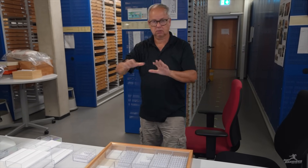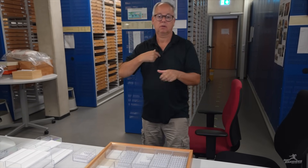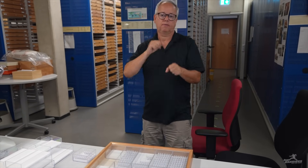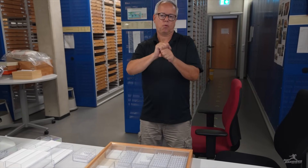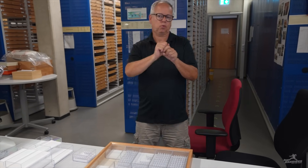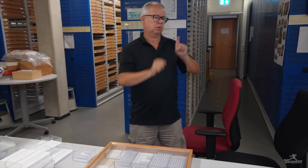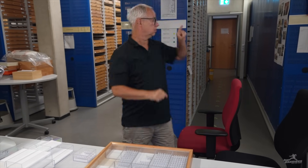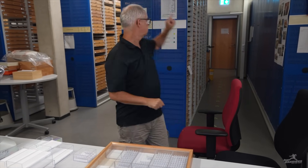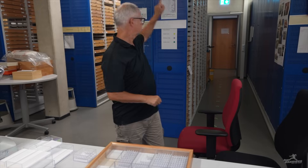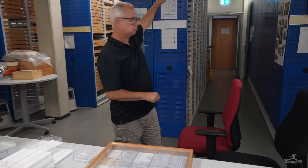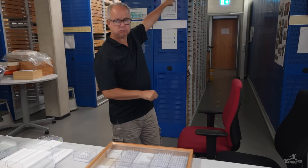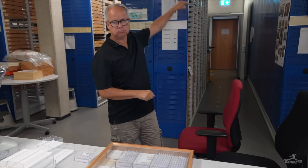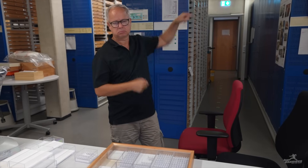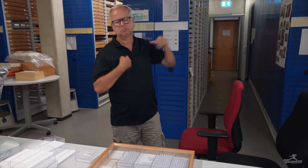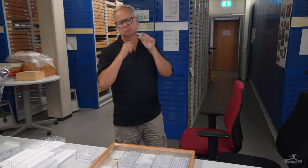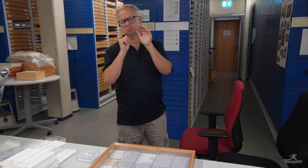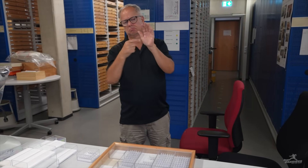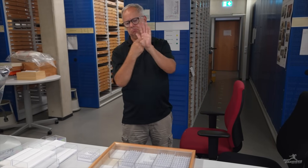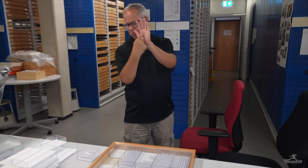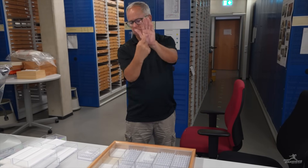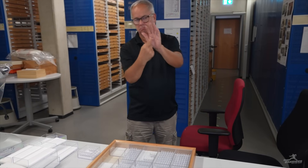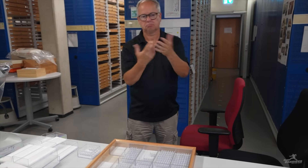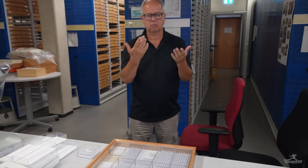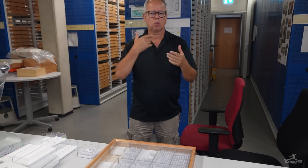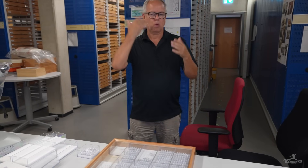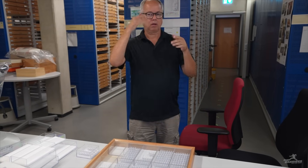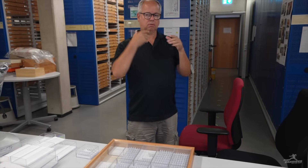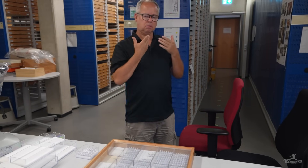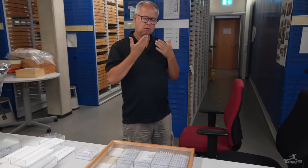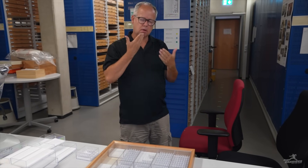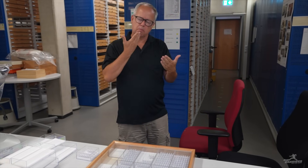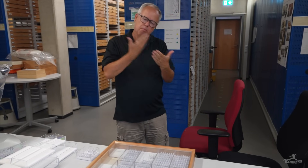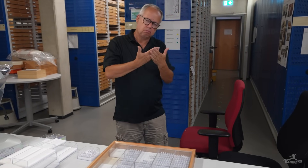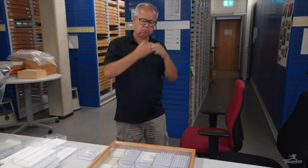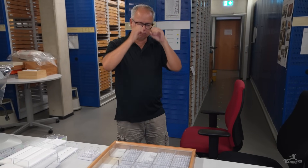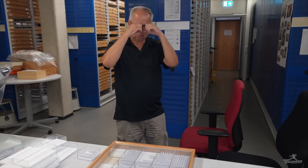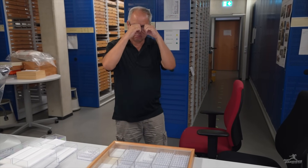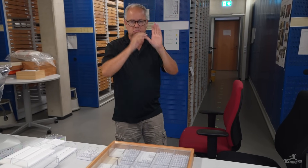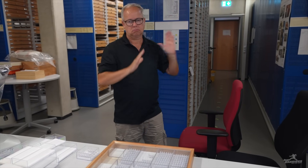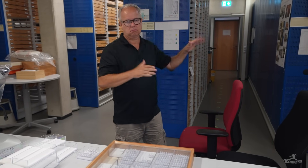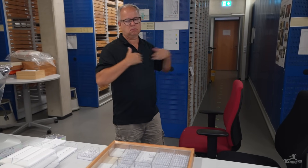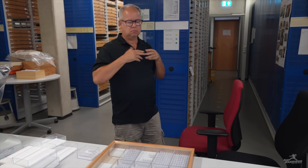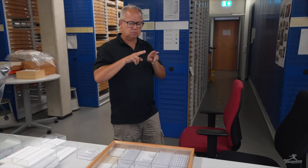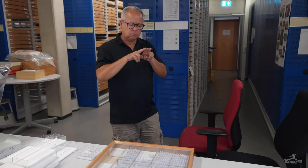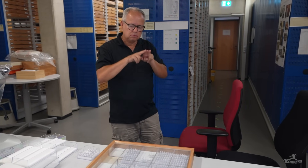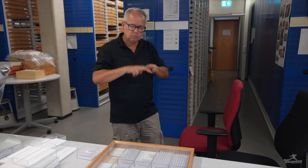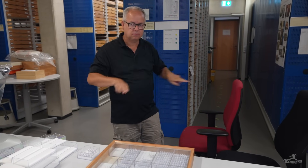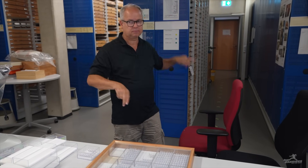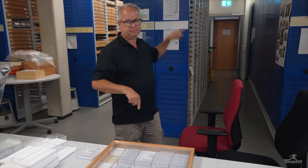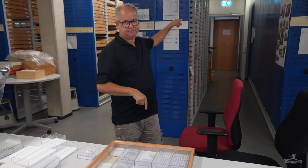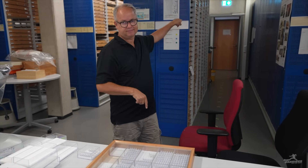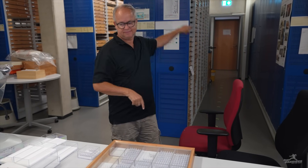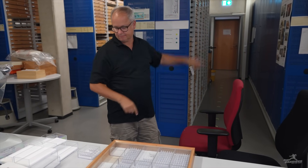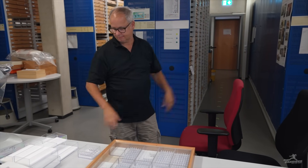I work over there, I’ll show you. I have a great microscope over there for analysis.